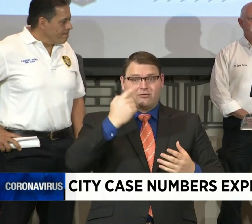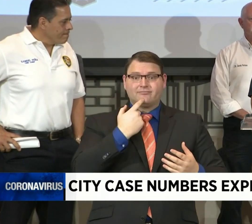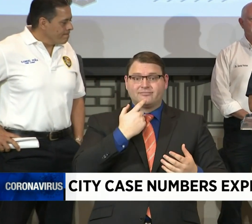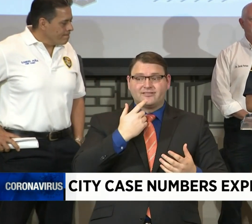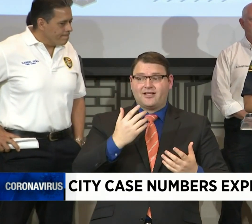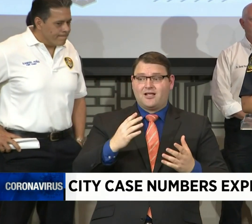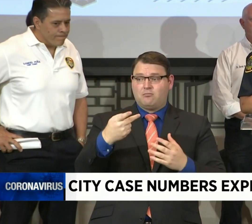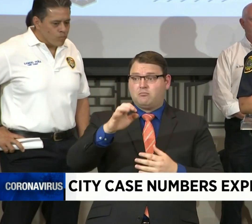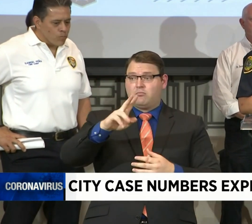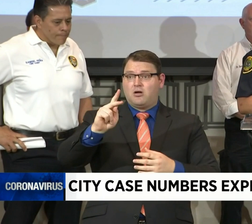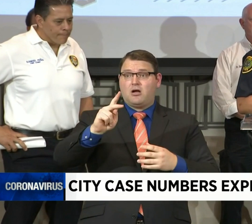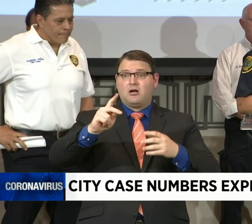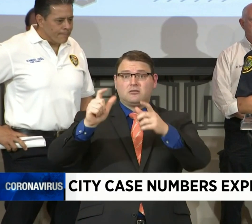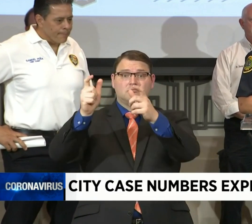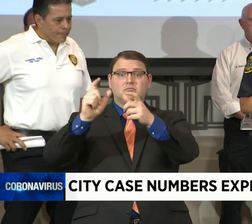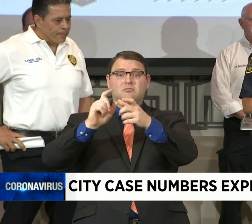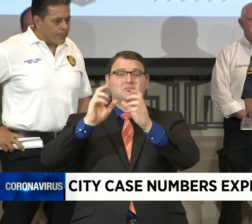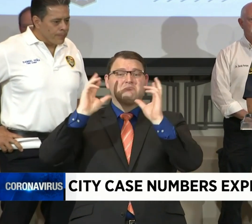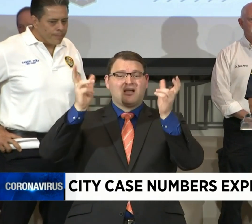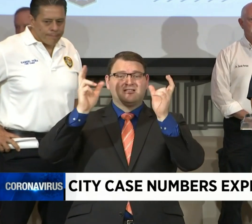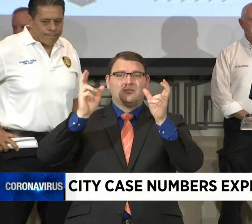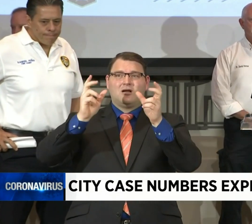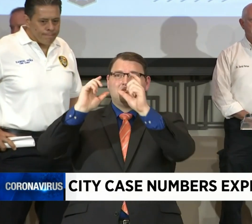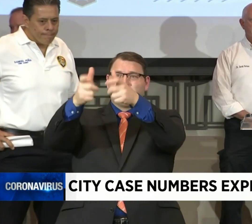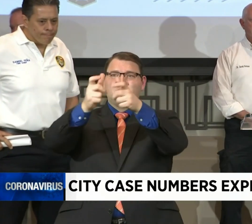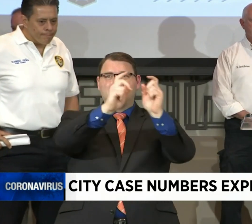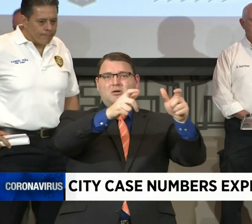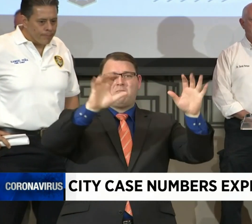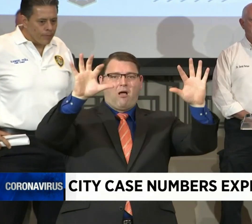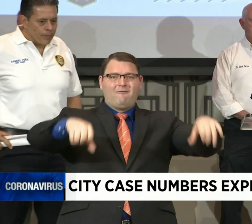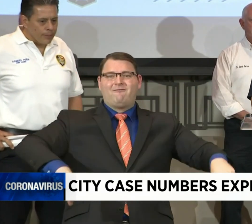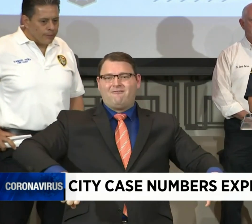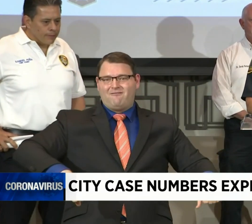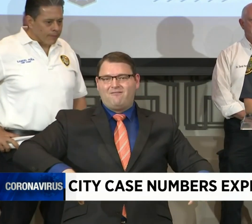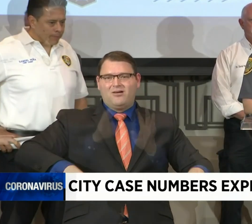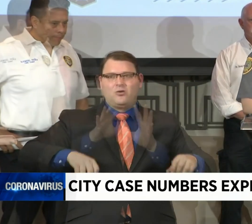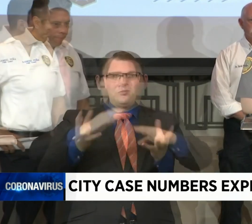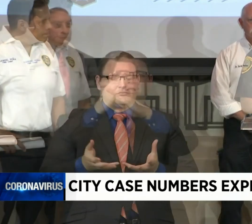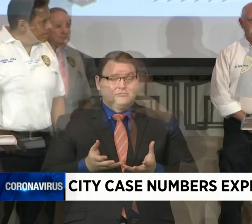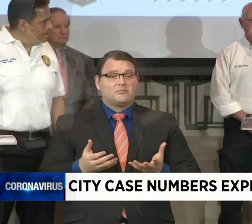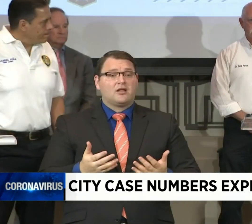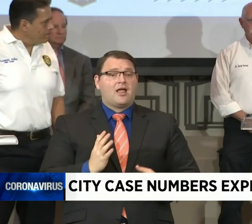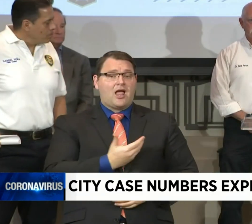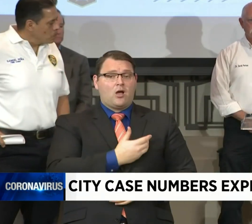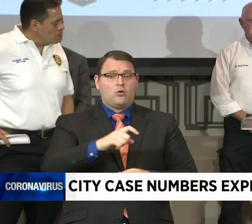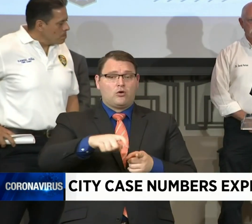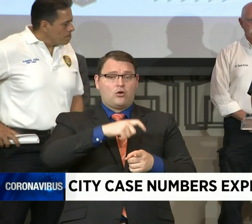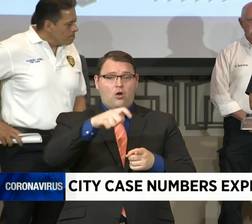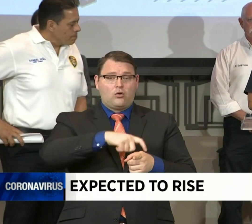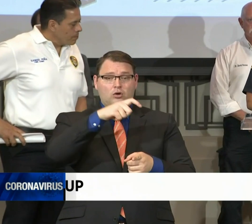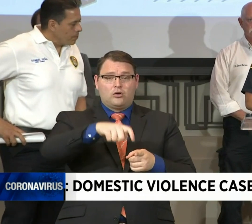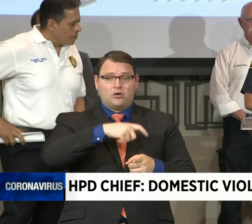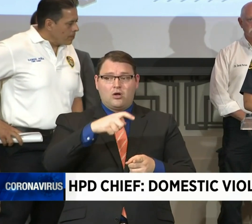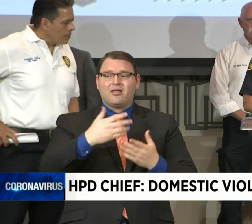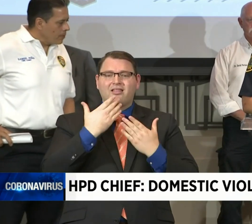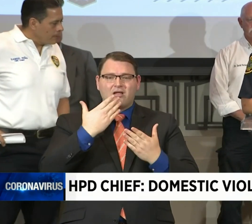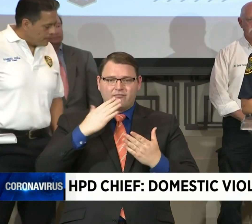UPDATE. HE THANKED THE MAYOR FOR CUTTING DOWN THE BASKETBALL HOOPS AND HE THANKED THE MAYOR FOR CUTTING DOWN THE BASKETBALL HOOPS AND SAID THAT OUR EFFORTS TO SOCIAL DOWN THE BASKETBALL HOOPS AND SAID THAT OUR EFFORTS TO SOCIAL DISANGS HAVE HELPED THEIR SAID THAT OUR EFFORTS TO SOCIAL DISANGS HAVE HELPED THEIR RESPONSE AS CALLS FOR EMERGENCY DISANGS HAVE HELPED THEIR RESPONSE AS CALLS FOR EMERGENCY HELP ARE DOWN.